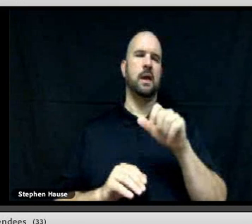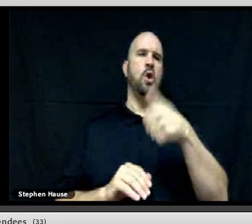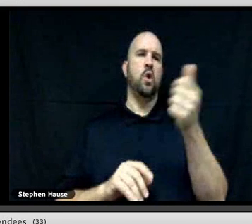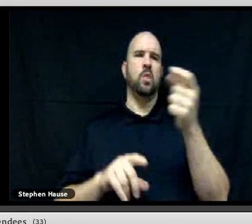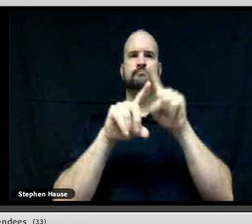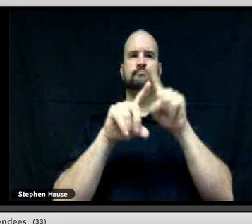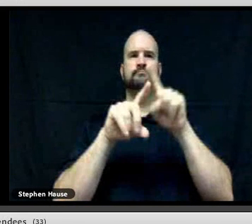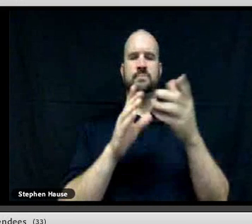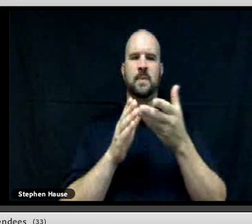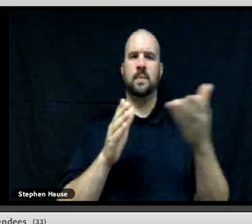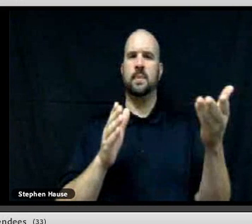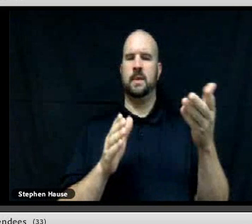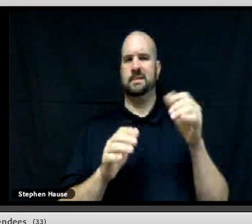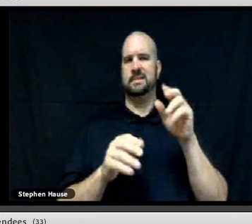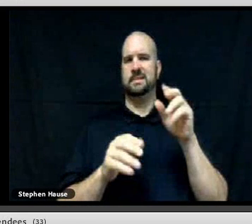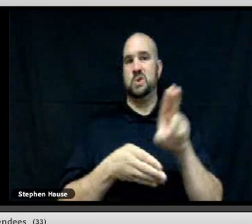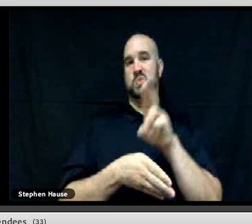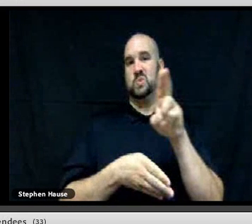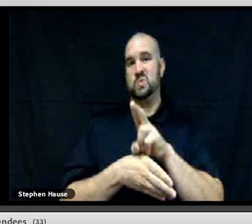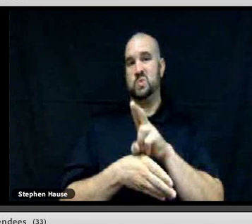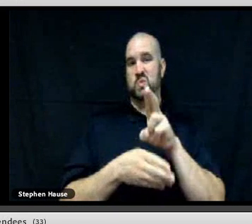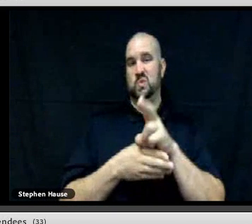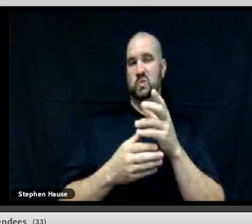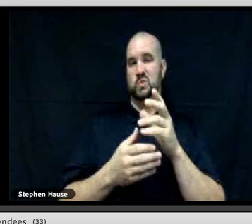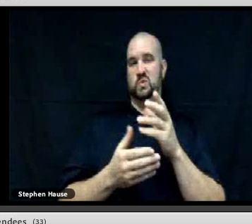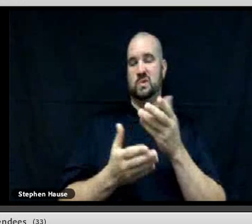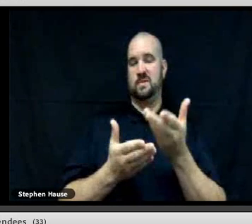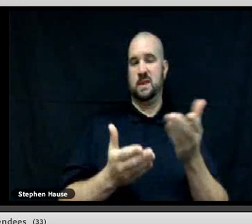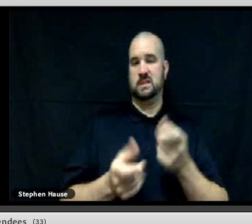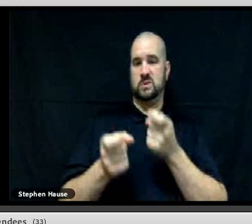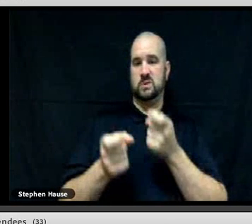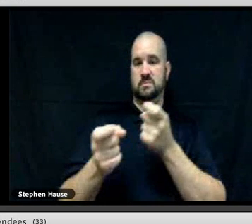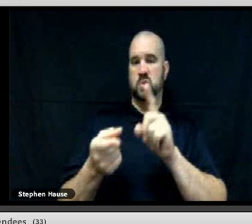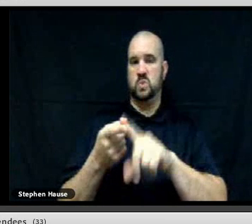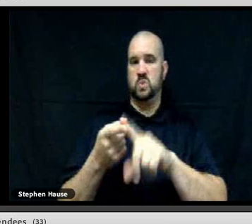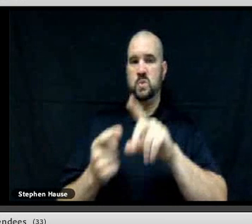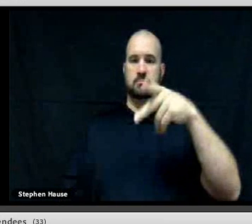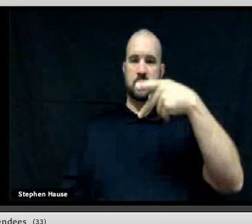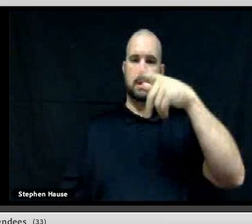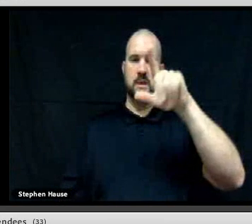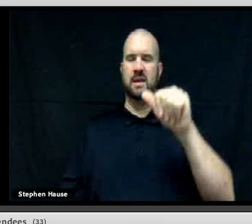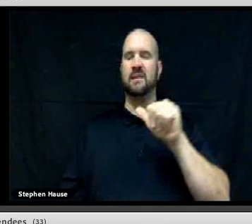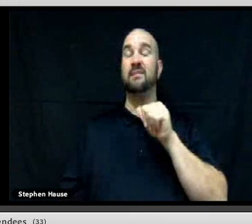that use the content submitted to DPLA. So, for those of you who are not familiar with an API,